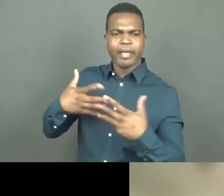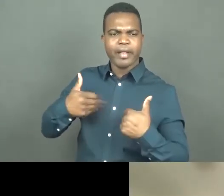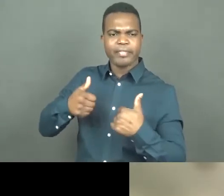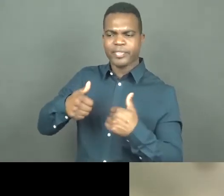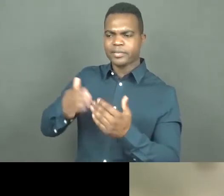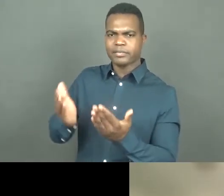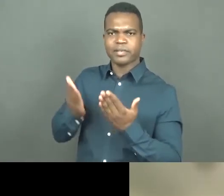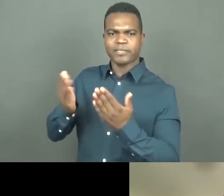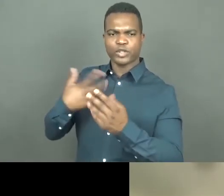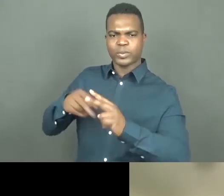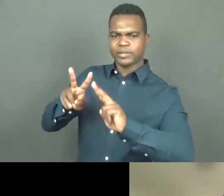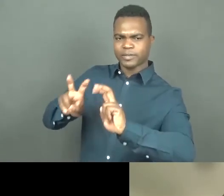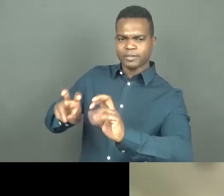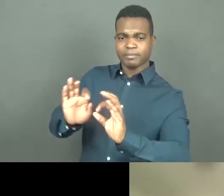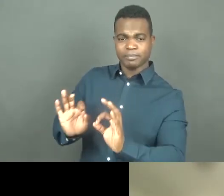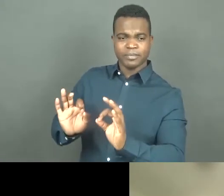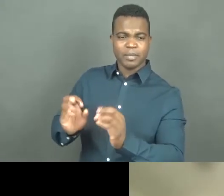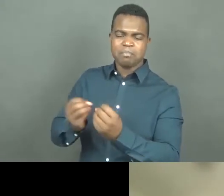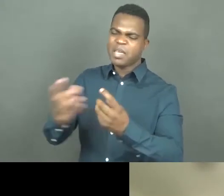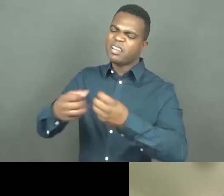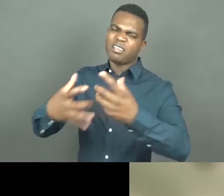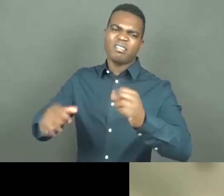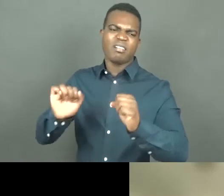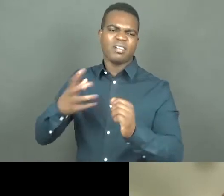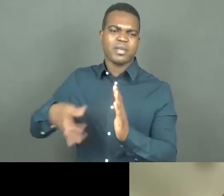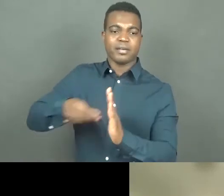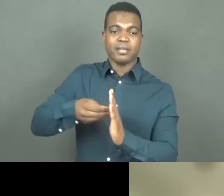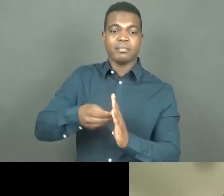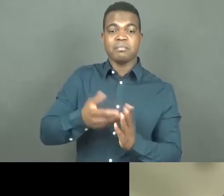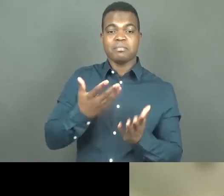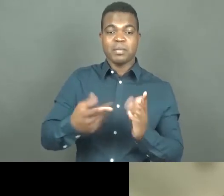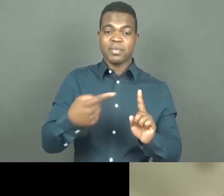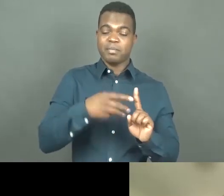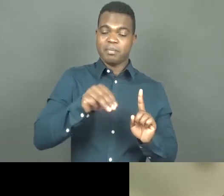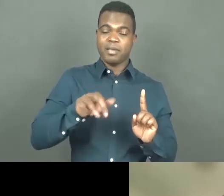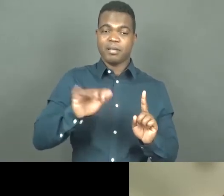I could take later on after the session. Mary Keogh: Absolutely. Thank you very much. We